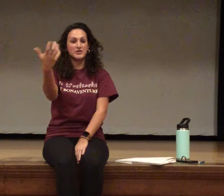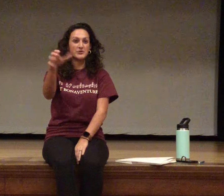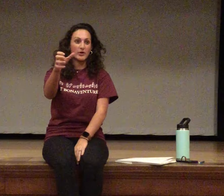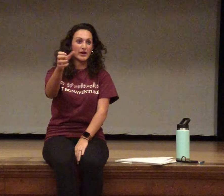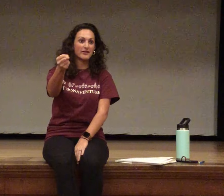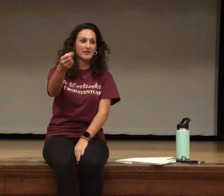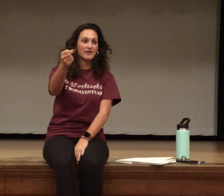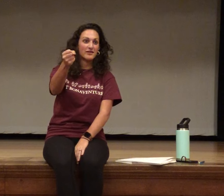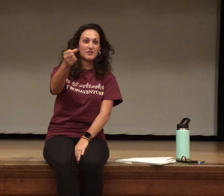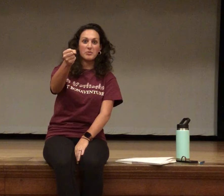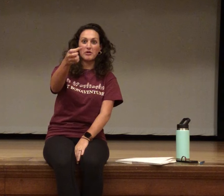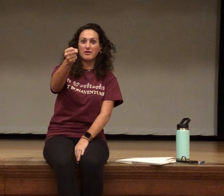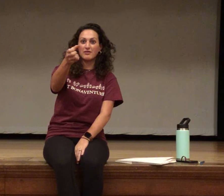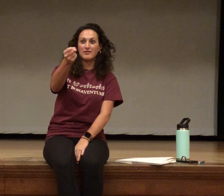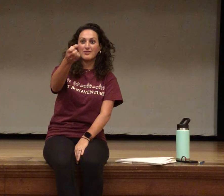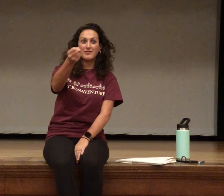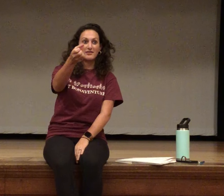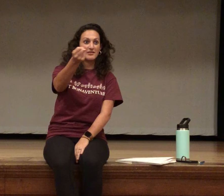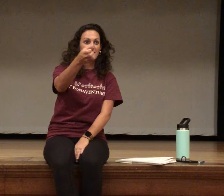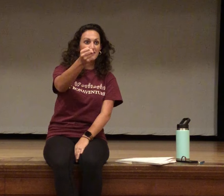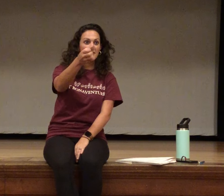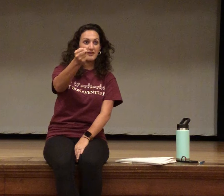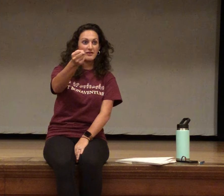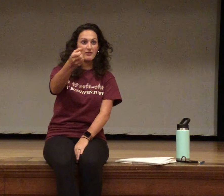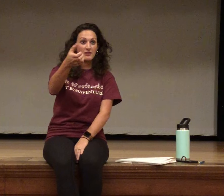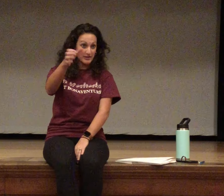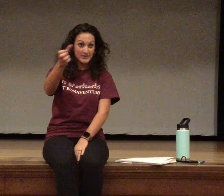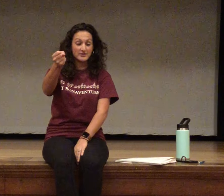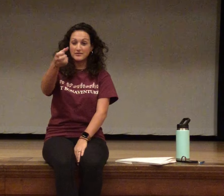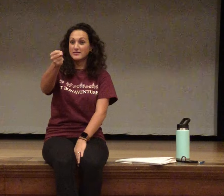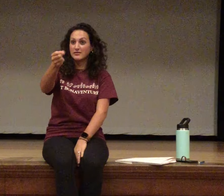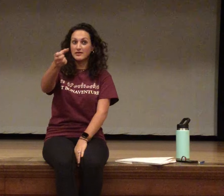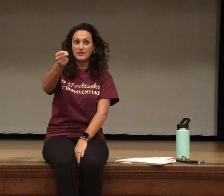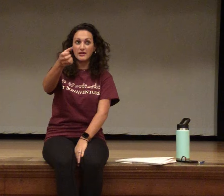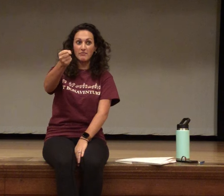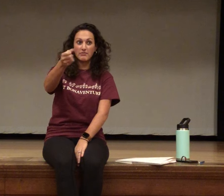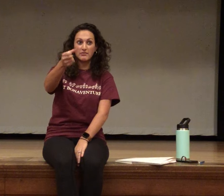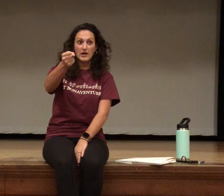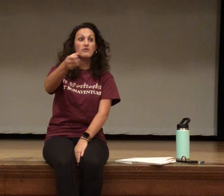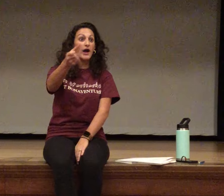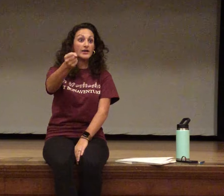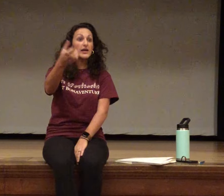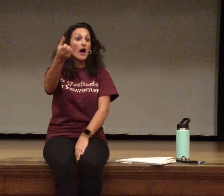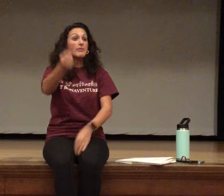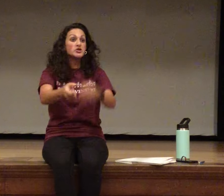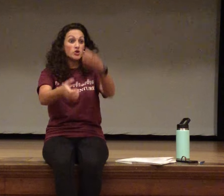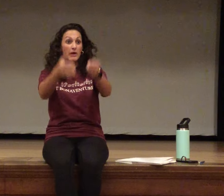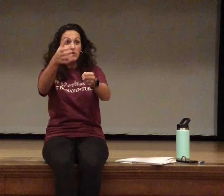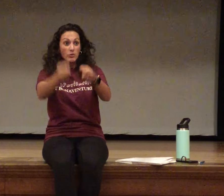we just use one hand no really okay like what you drink yes not her yep right yeah I mean two milk